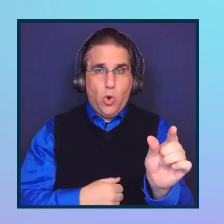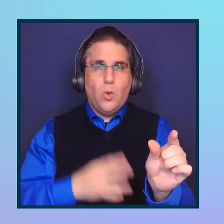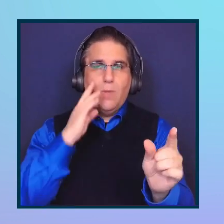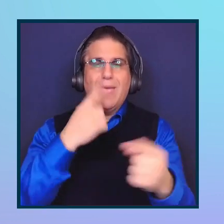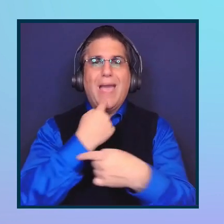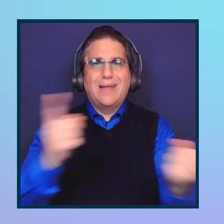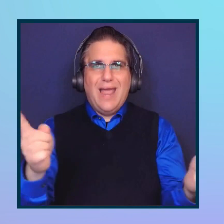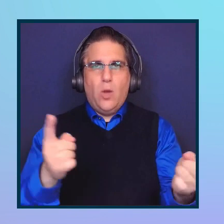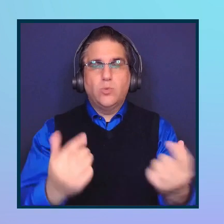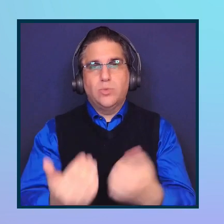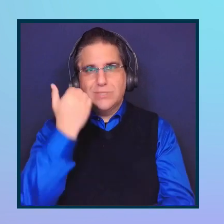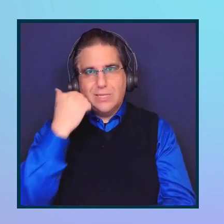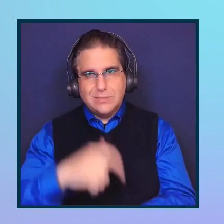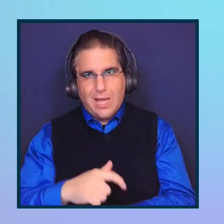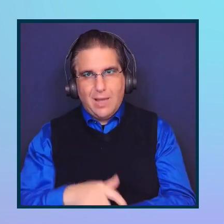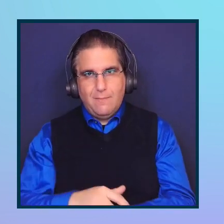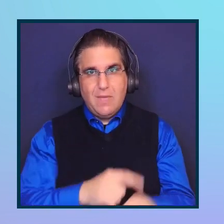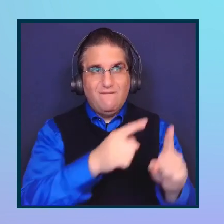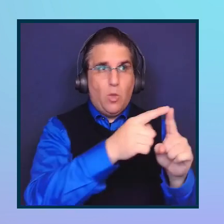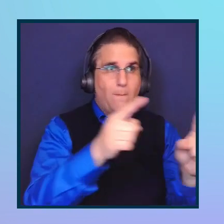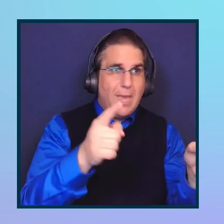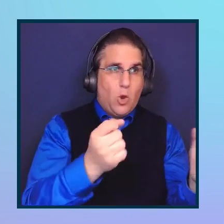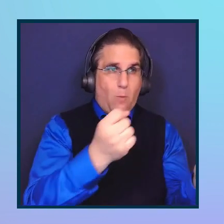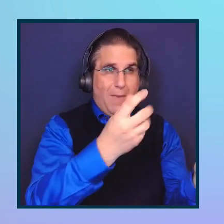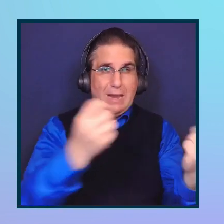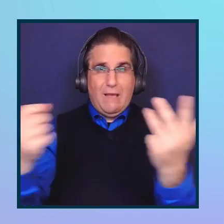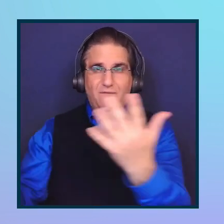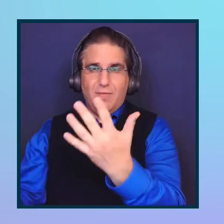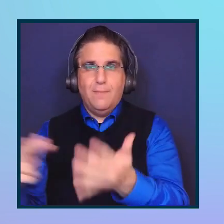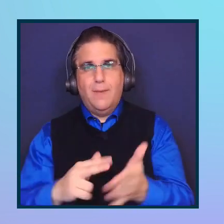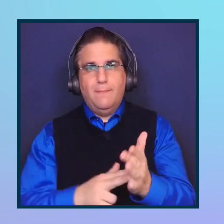The more lengthier we are, we might not be as helpful if we wish we could.